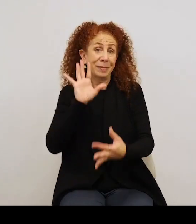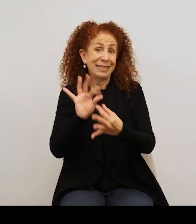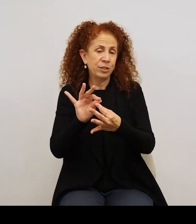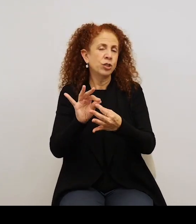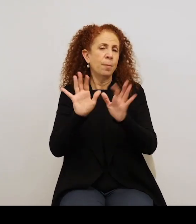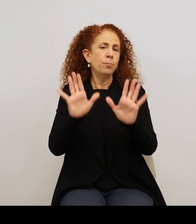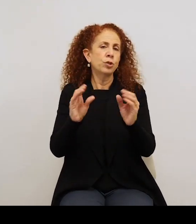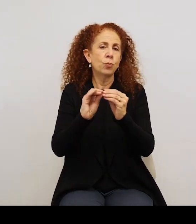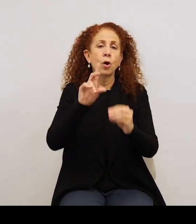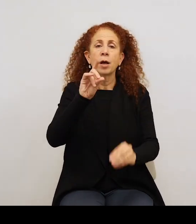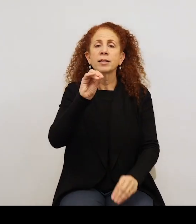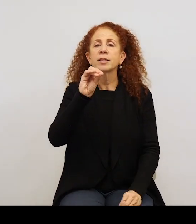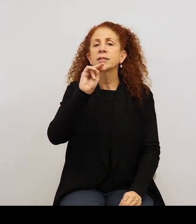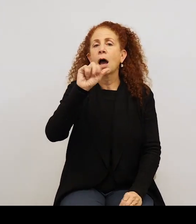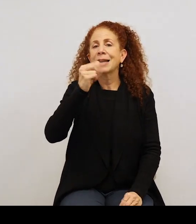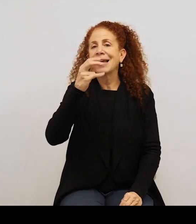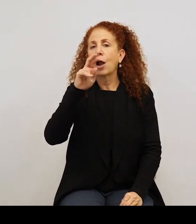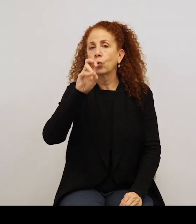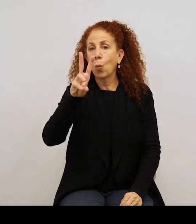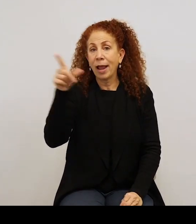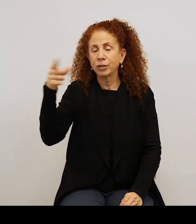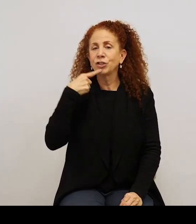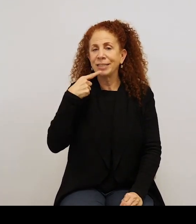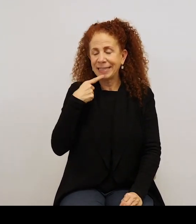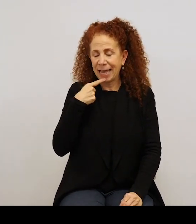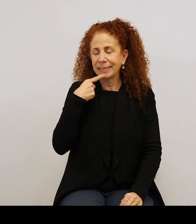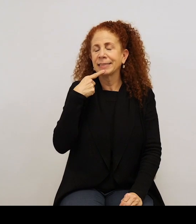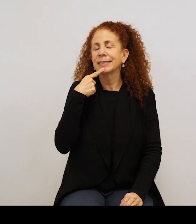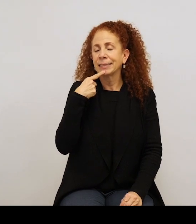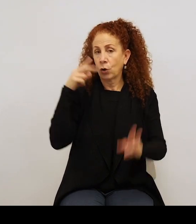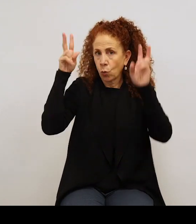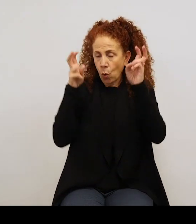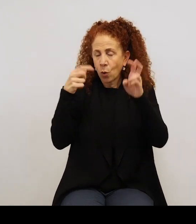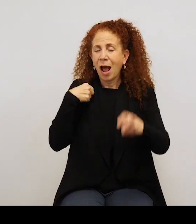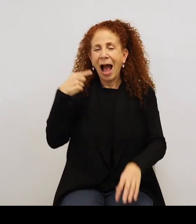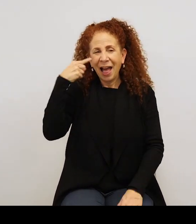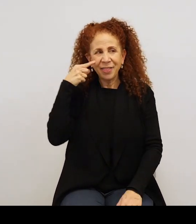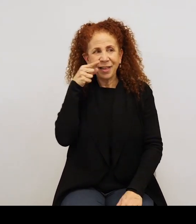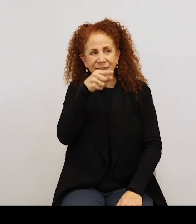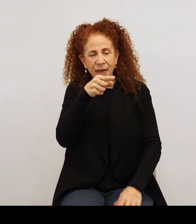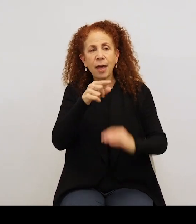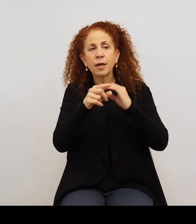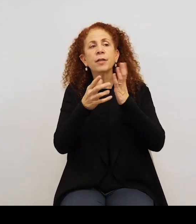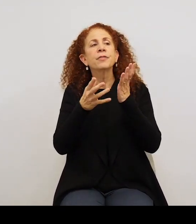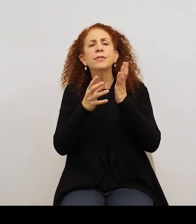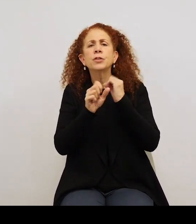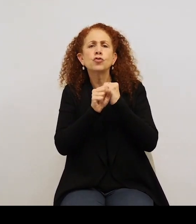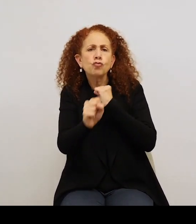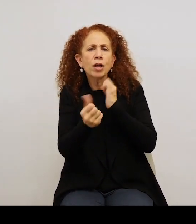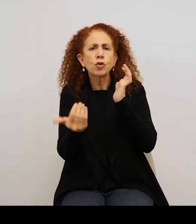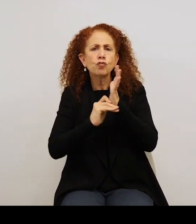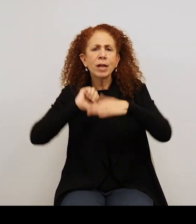Donna Haraway proclaimed, and I quote, "I think that this stretch and recomposition of kin